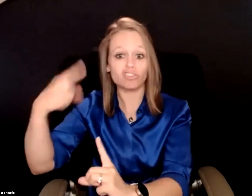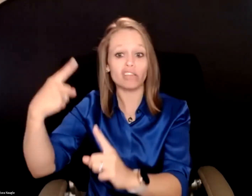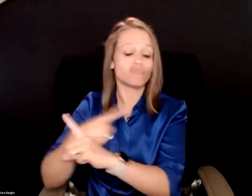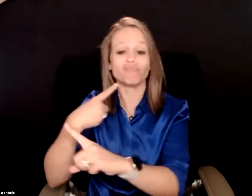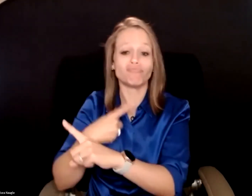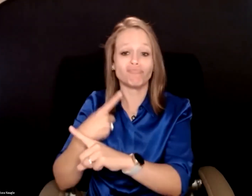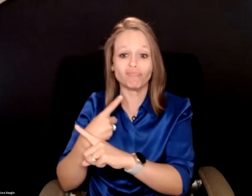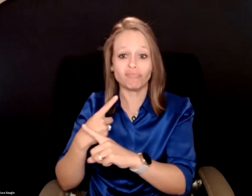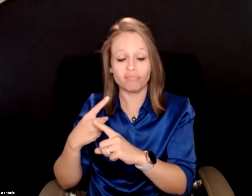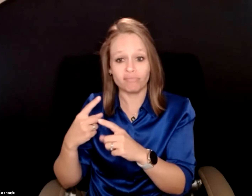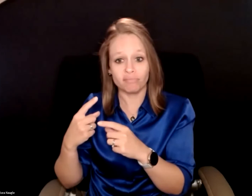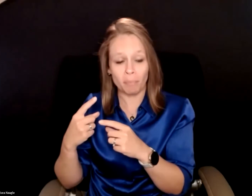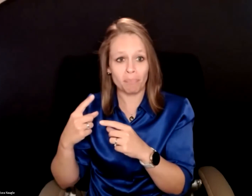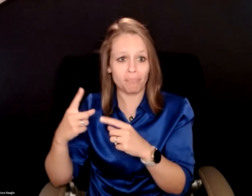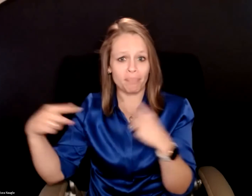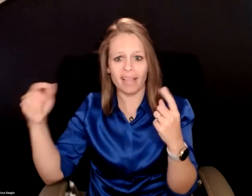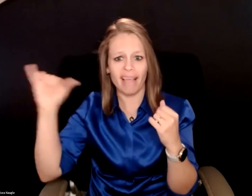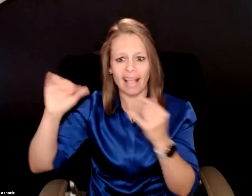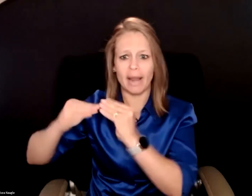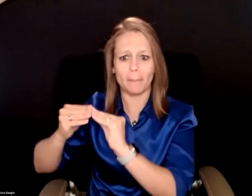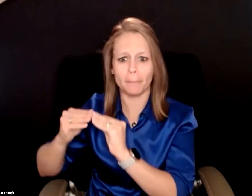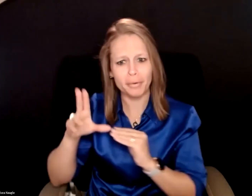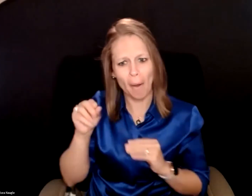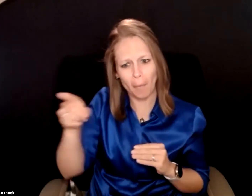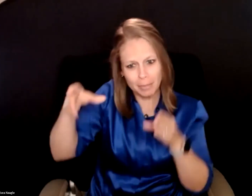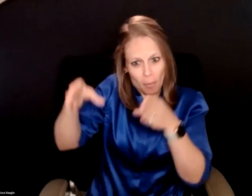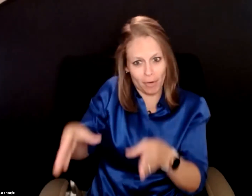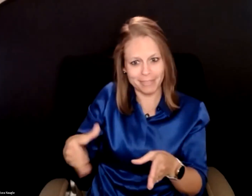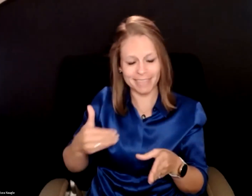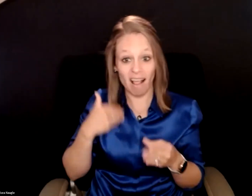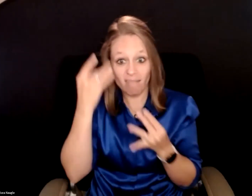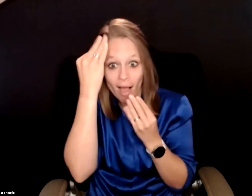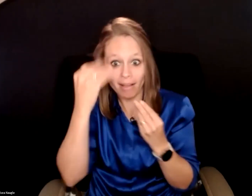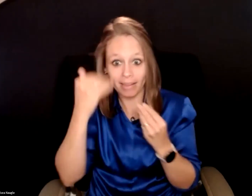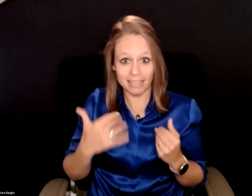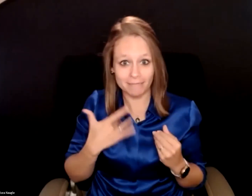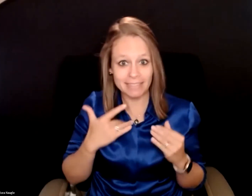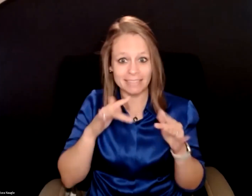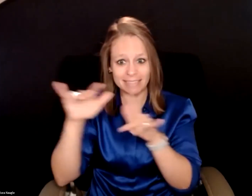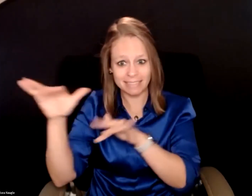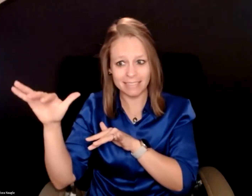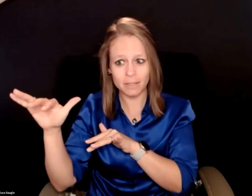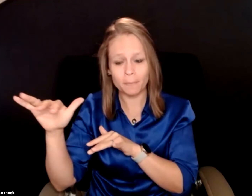a human being and have emotions and feelings in all kinds of things. A lot of times I feel that patient, you have to open up the empathy and